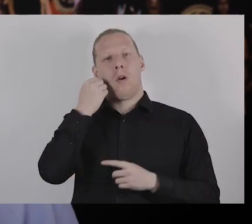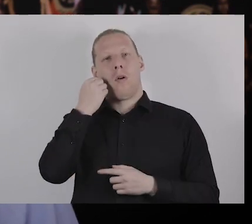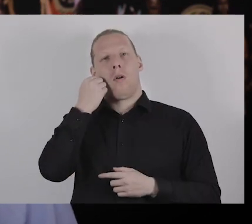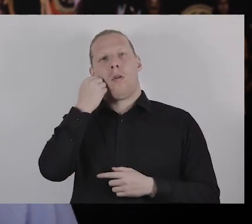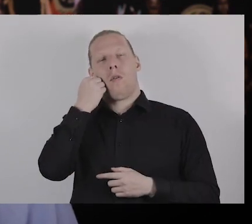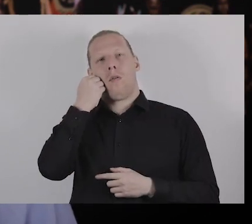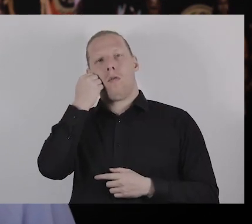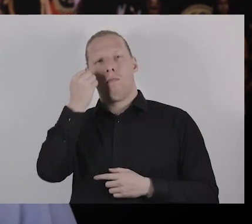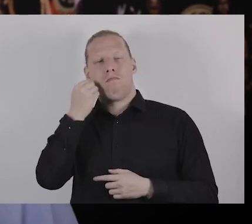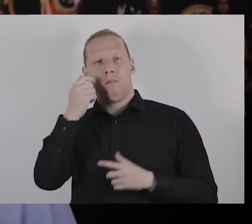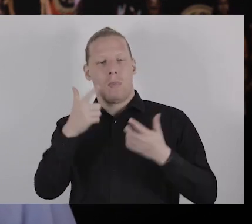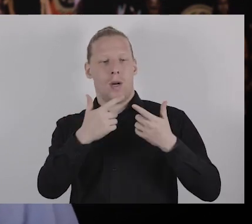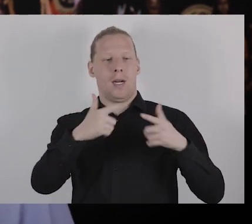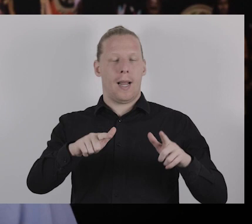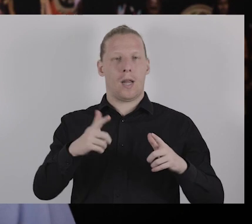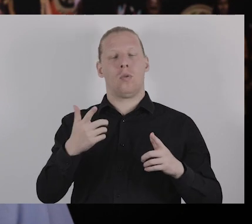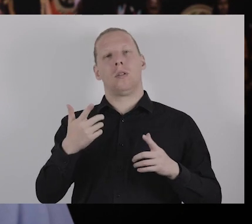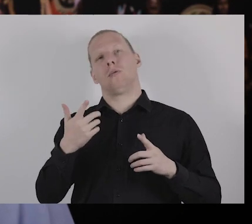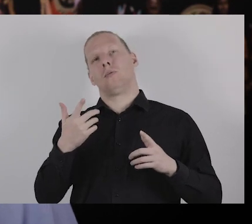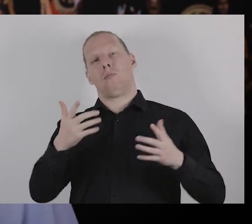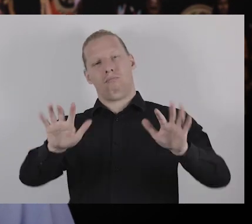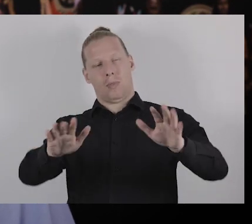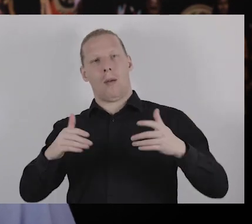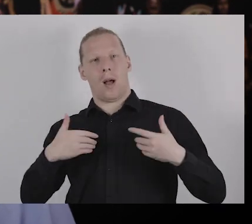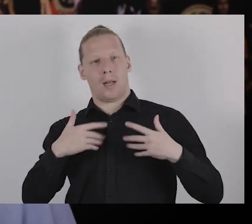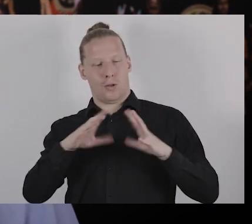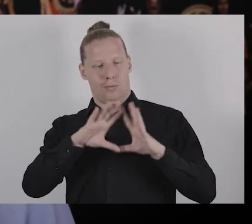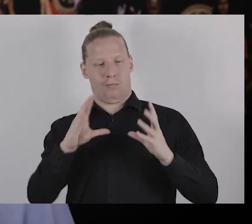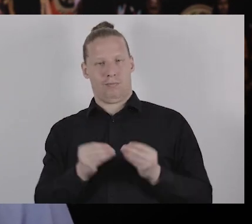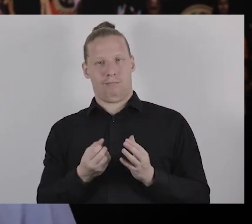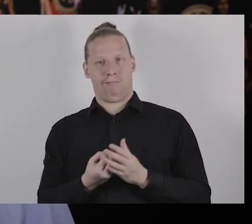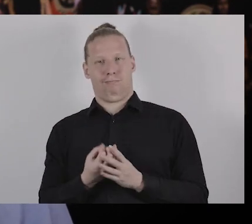to ensure the survival of te reo and performing arts.